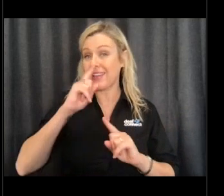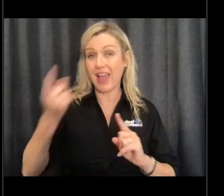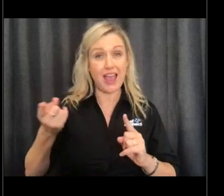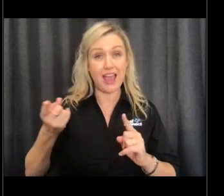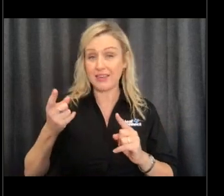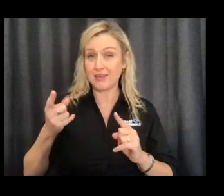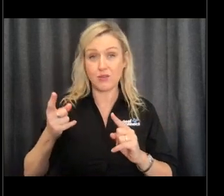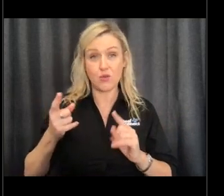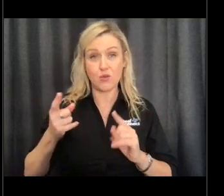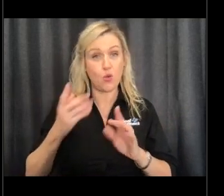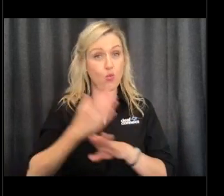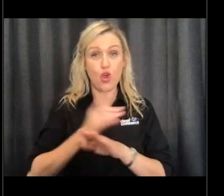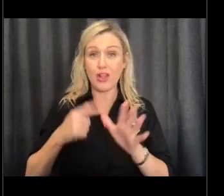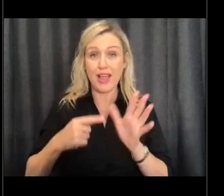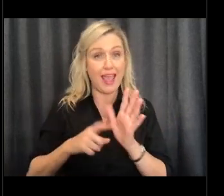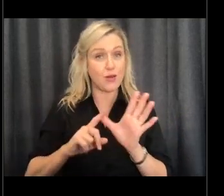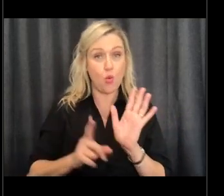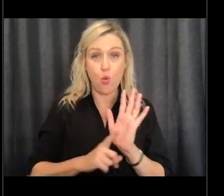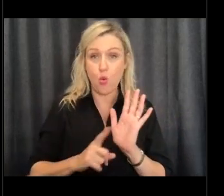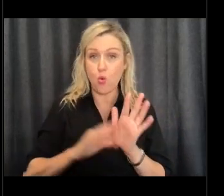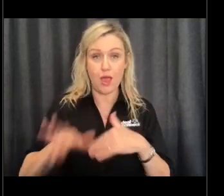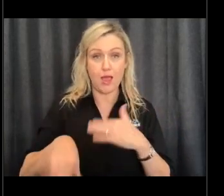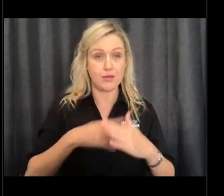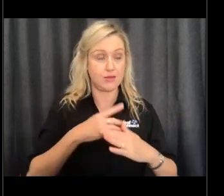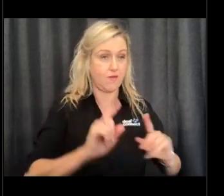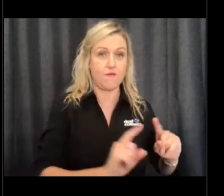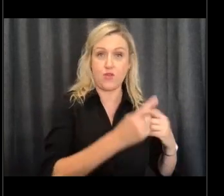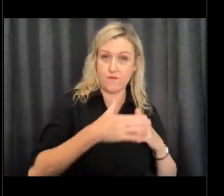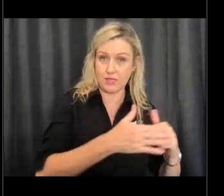I always think it's really important to have a conversation with a lawyer if you're in